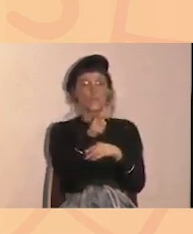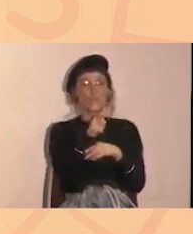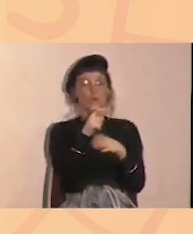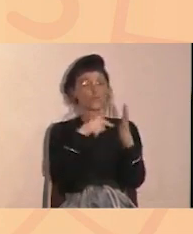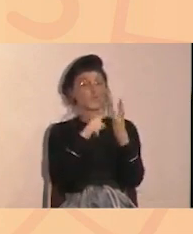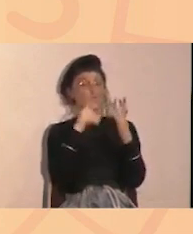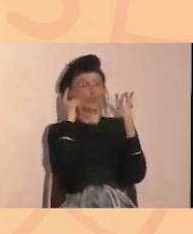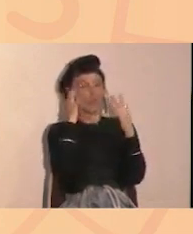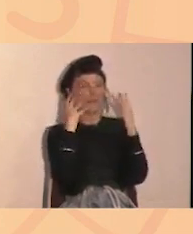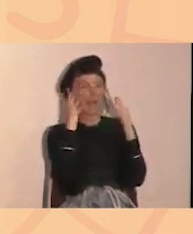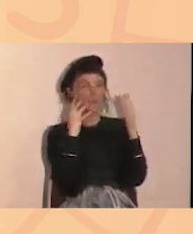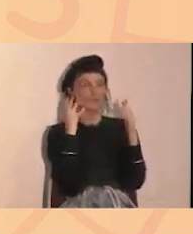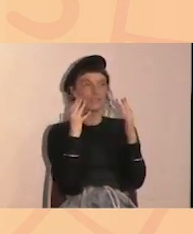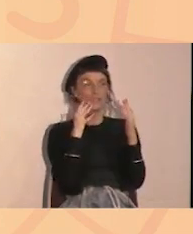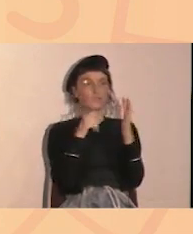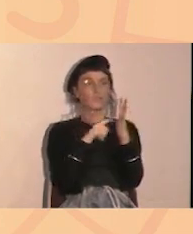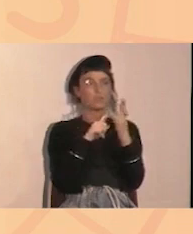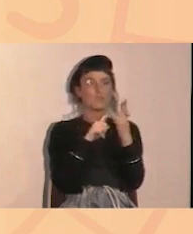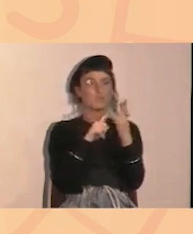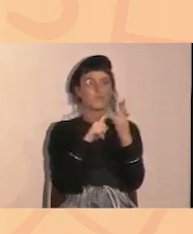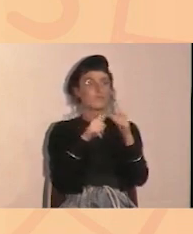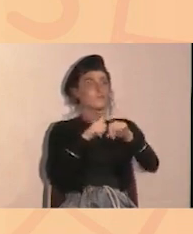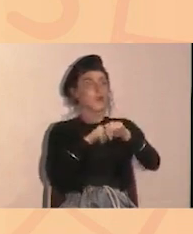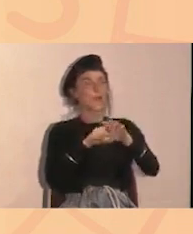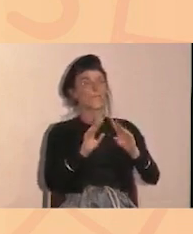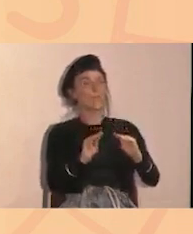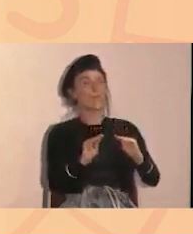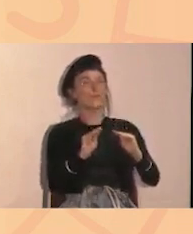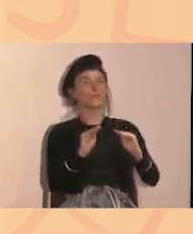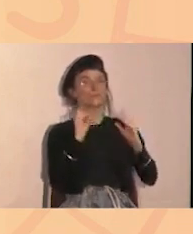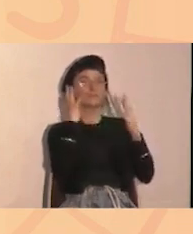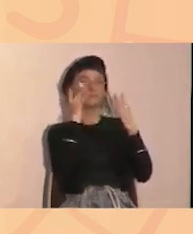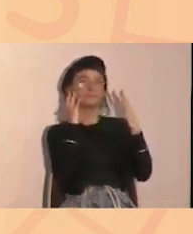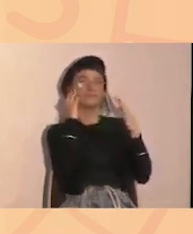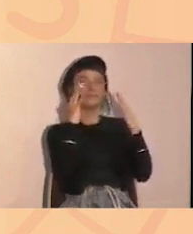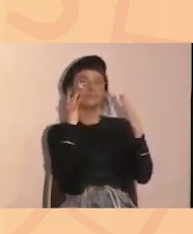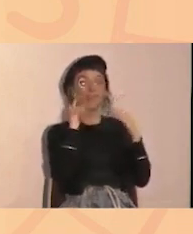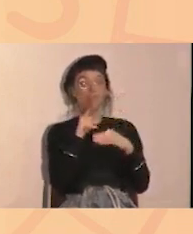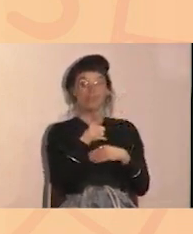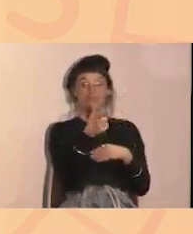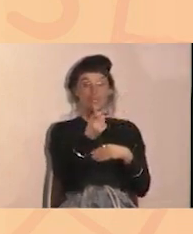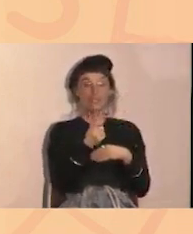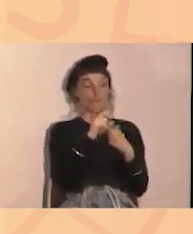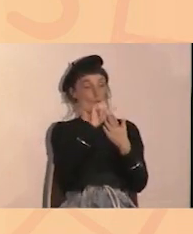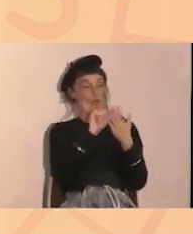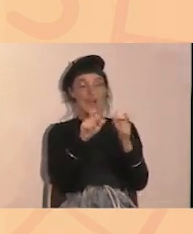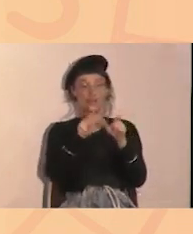to take time, to pause and consider things. And so this was an invitation of the artist made